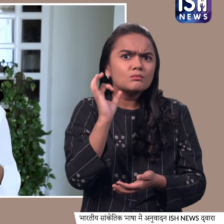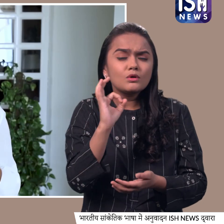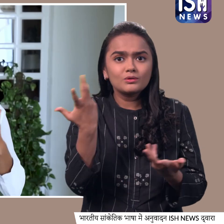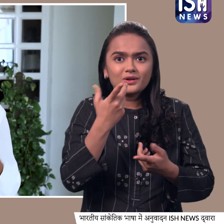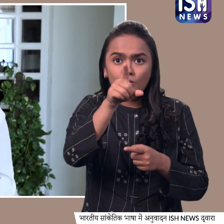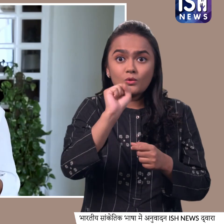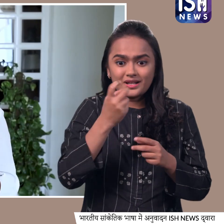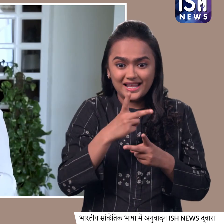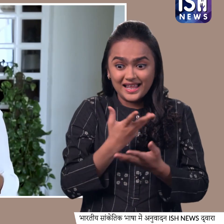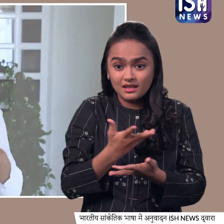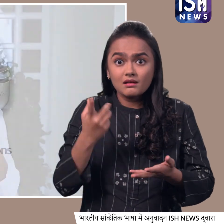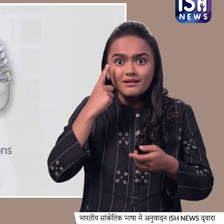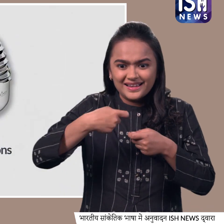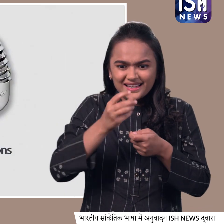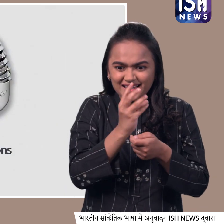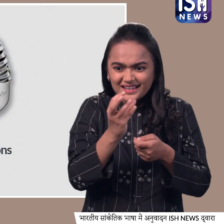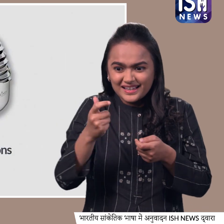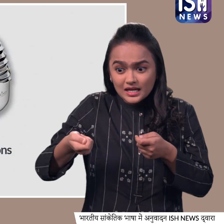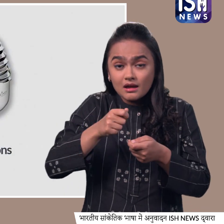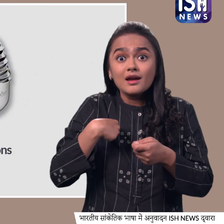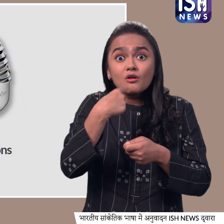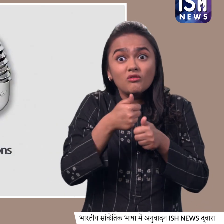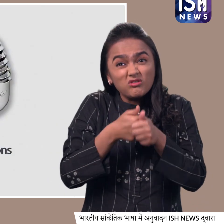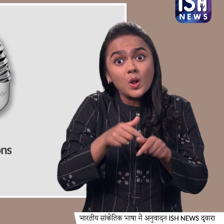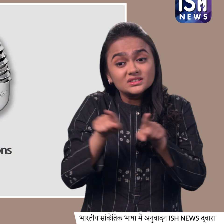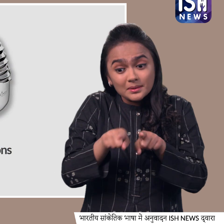You have to use all the ingredients measured with measuring cups and spoons.